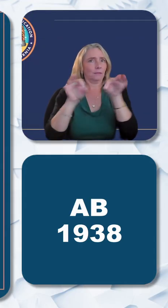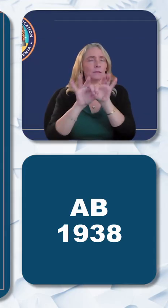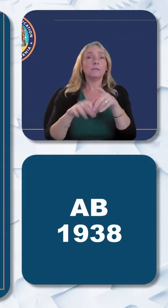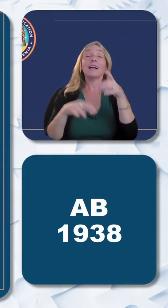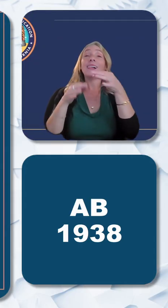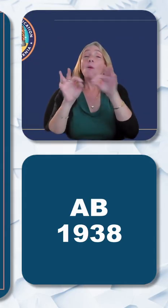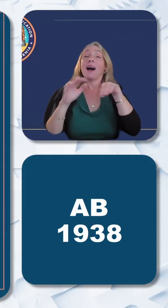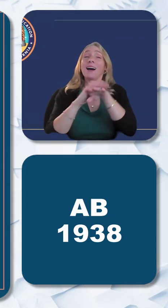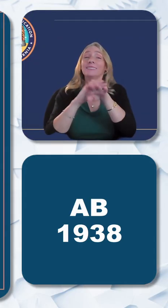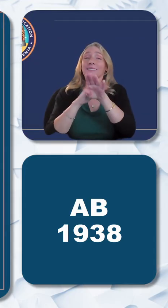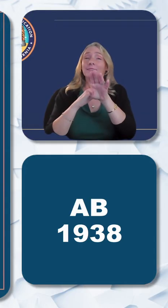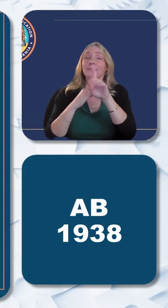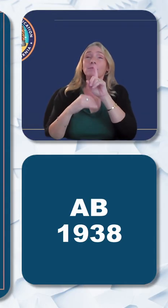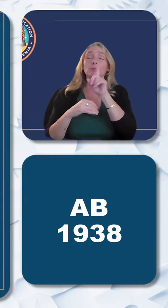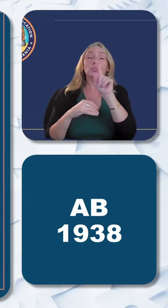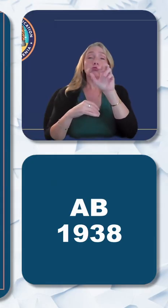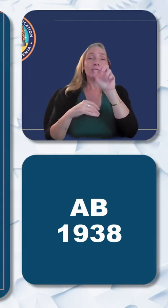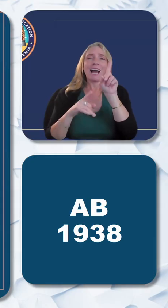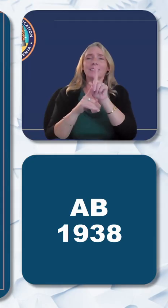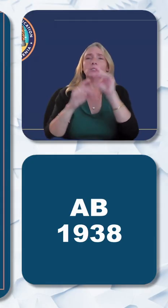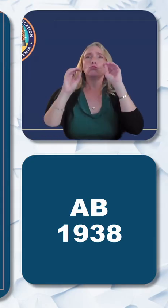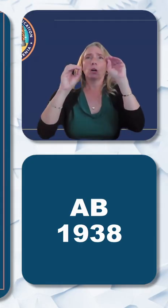And this is for language access.